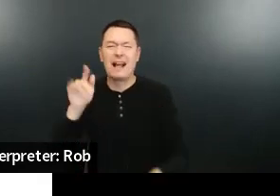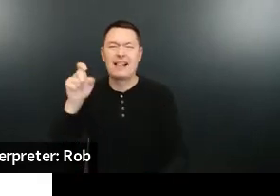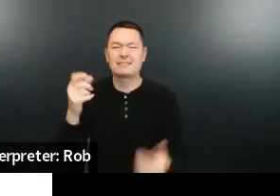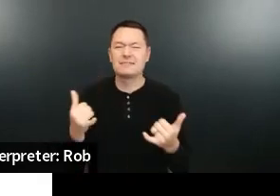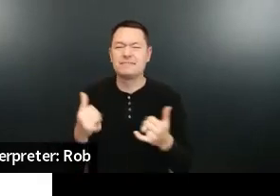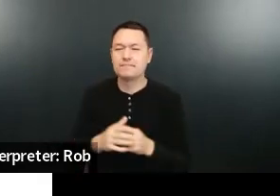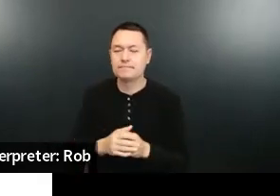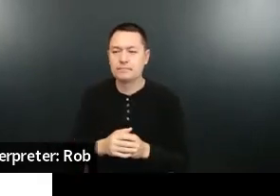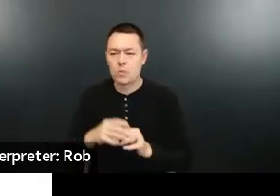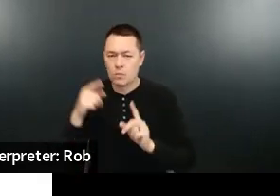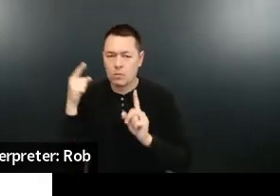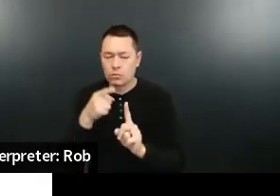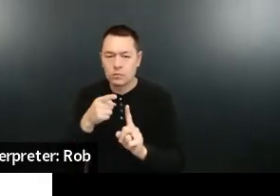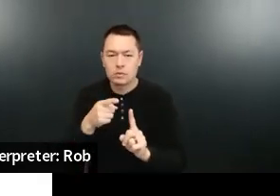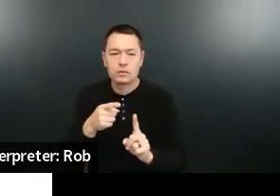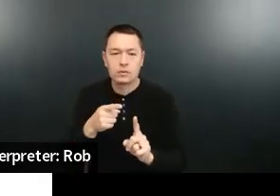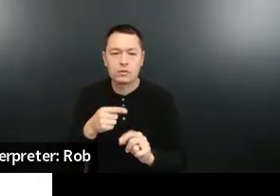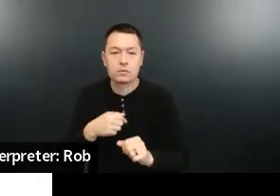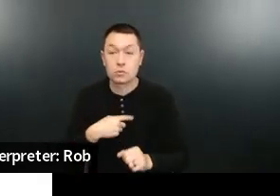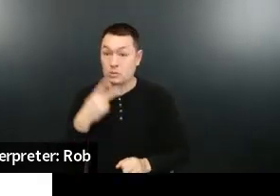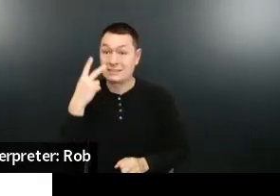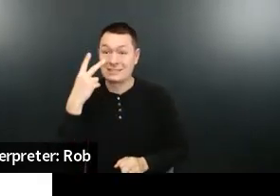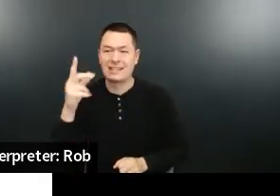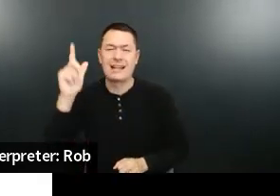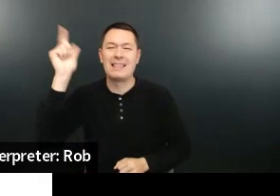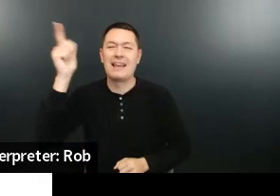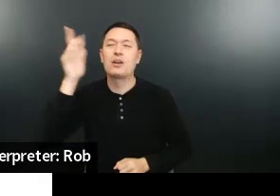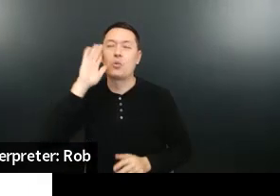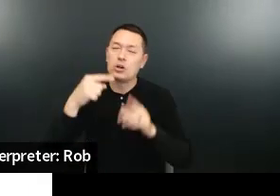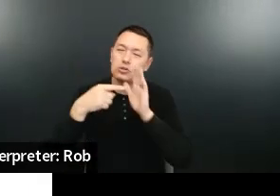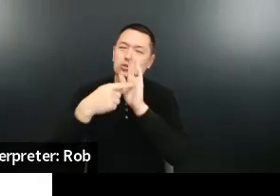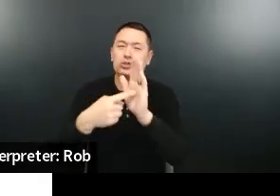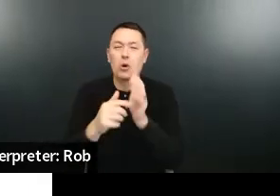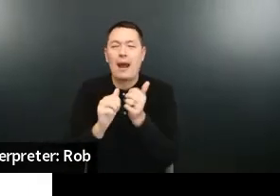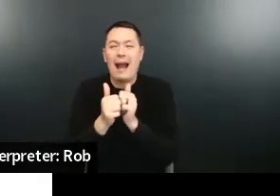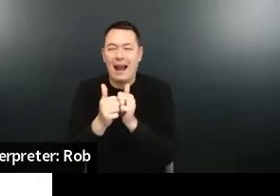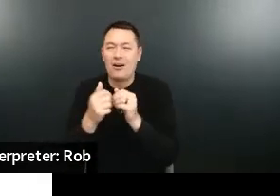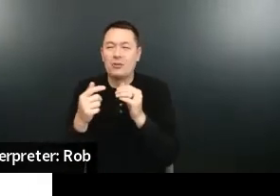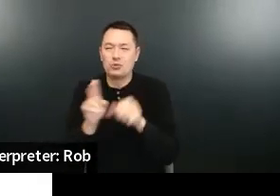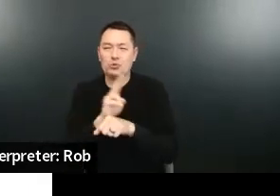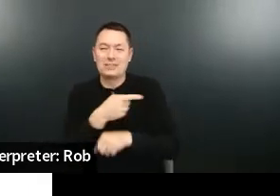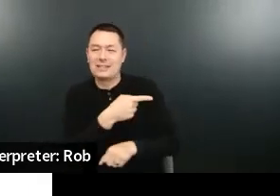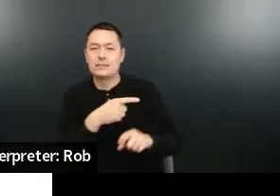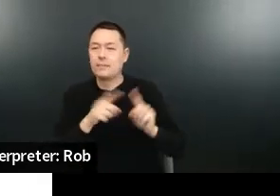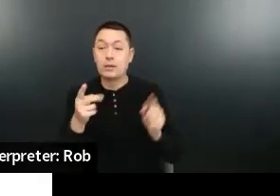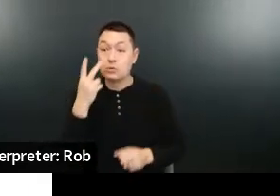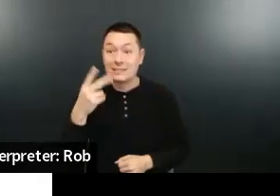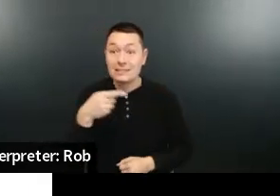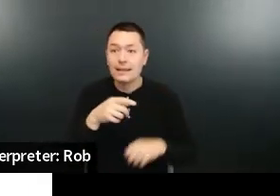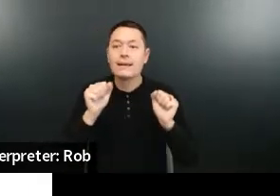you see, when I do the overview, I'm going to do a demonstration about this. But right here, you see that you can select on key words.